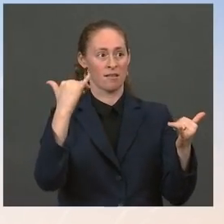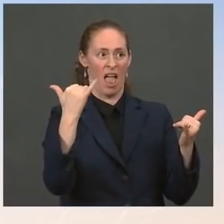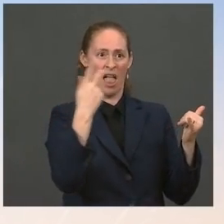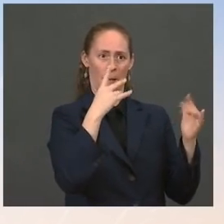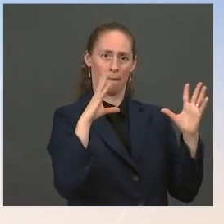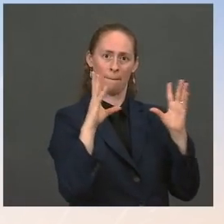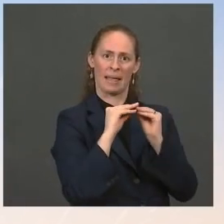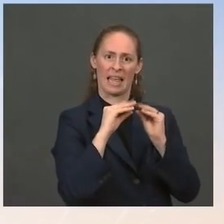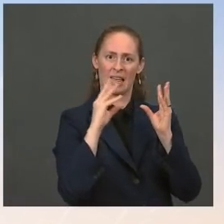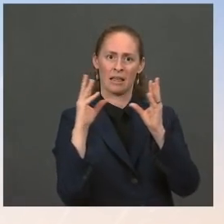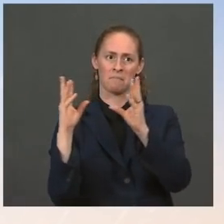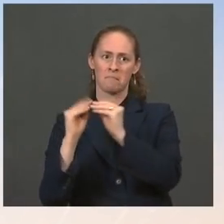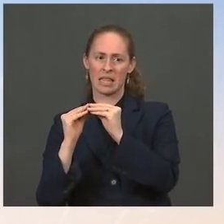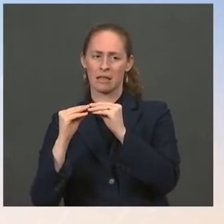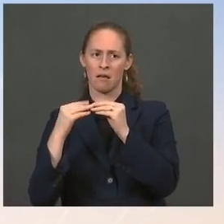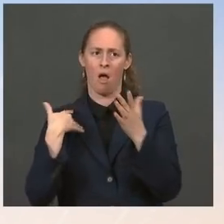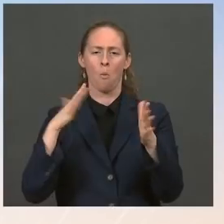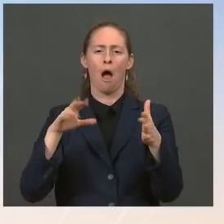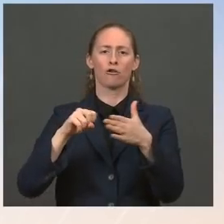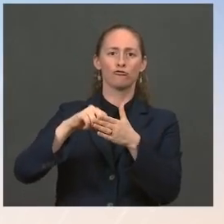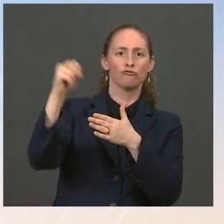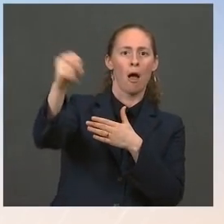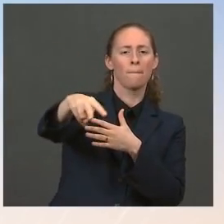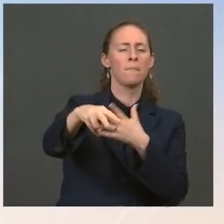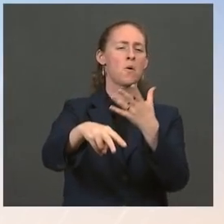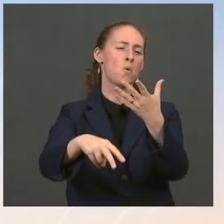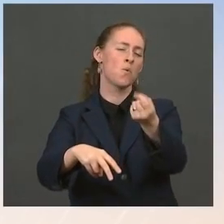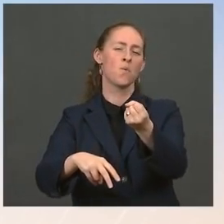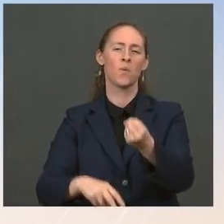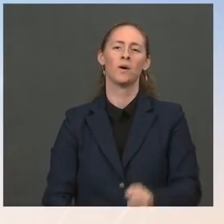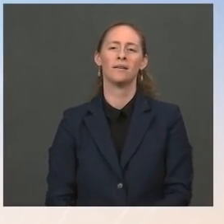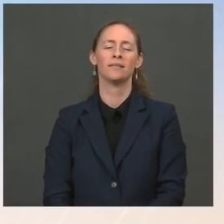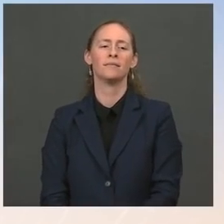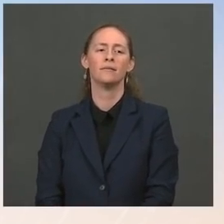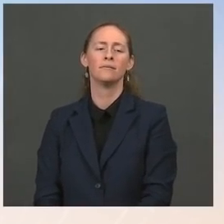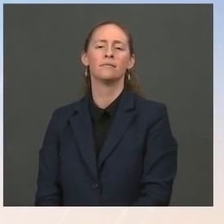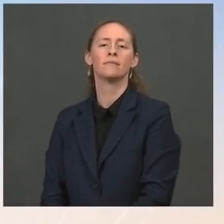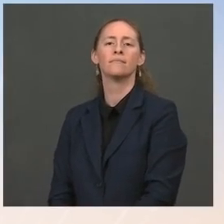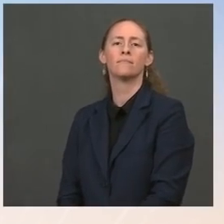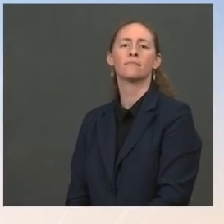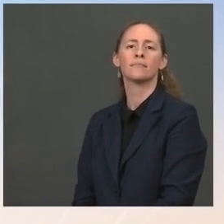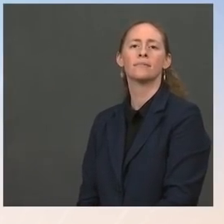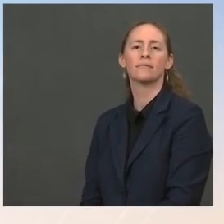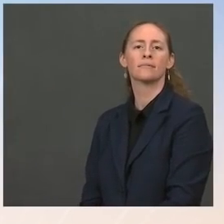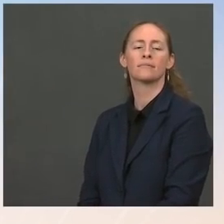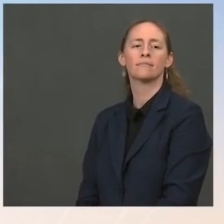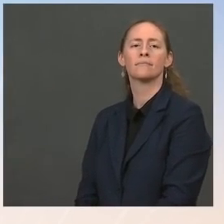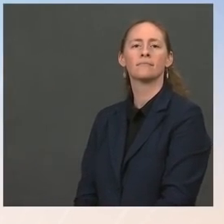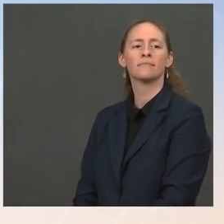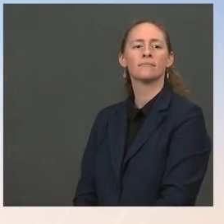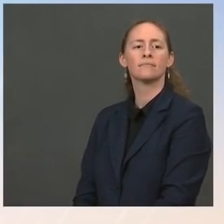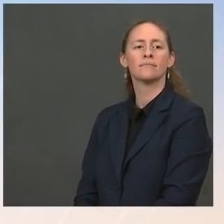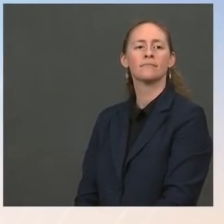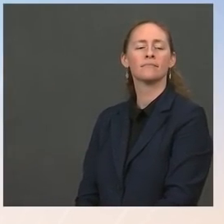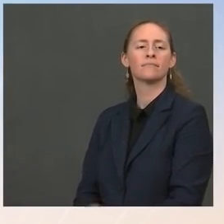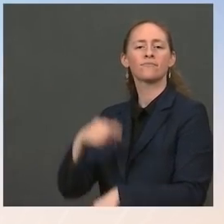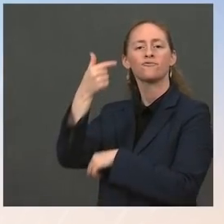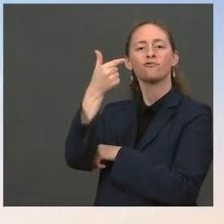so I just don't want to get ahead of that process. The Press: Thank you. >> Ms. Psaki: Go ahead. The Press: I know we're still a few weeks away from the G20, but I wanted to see if the President would be open